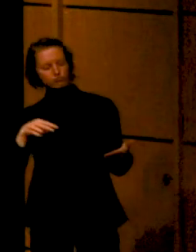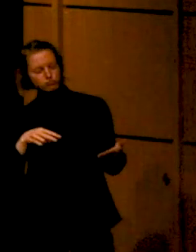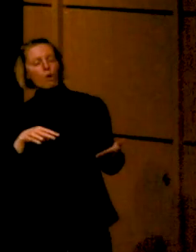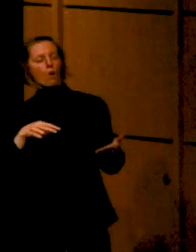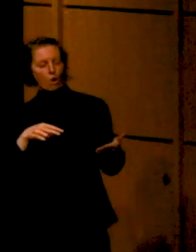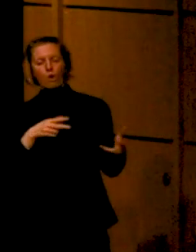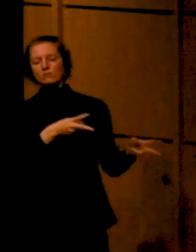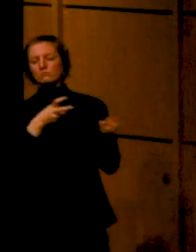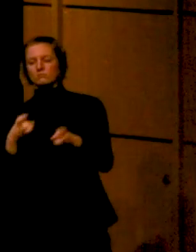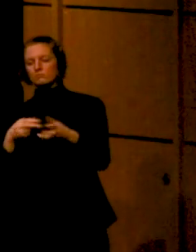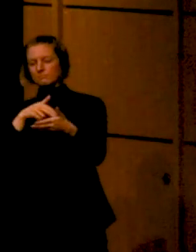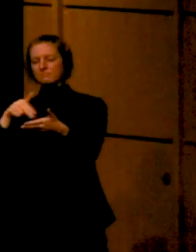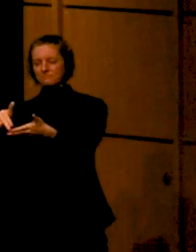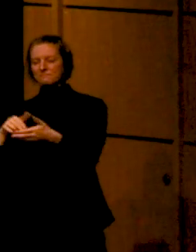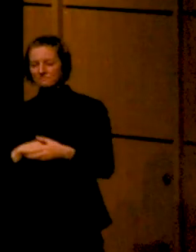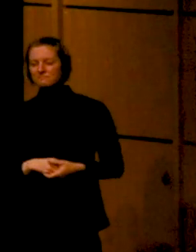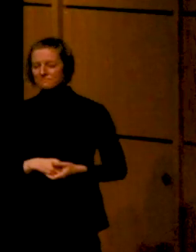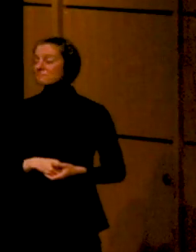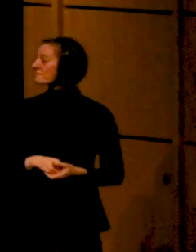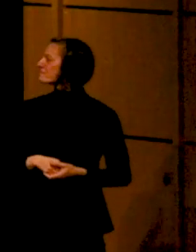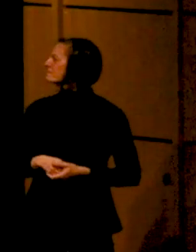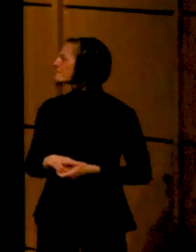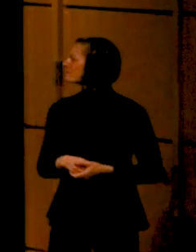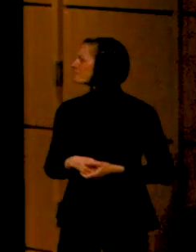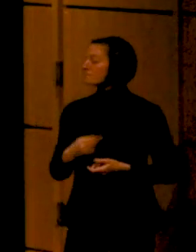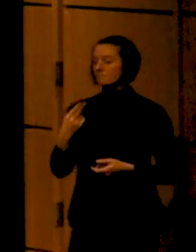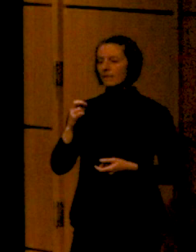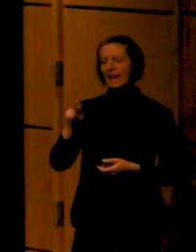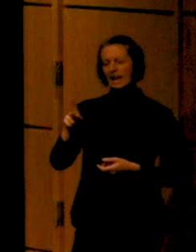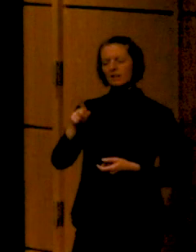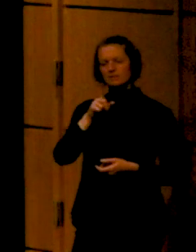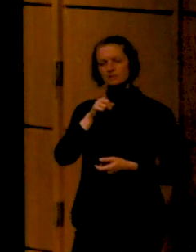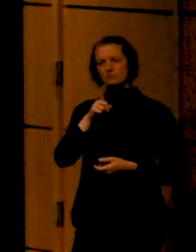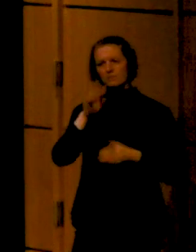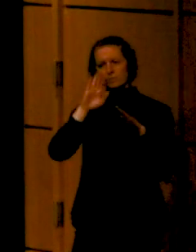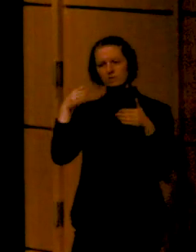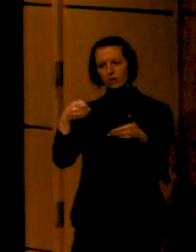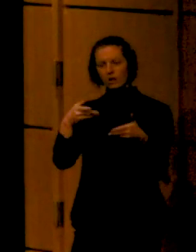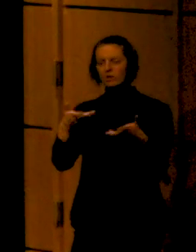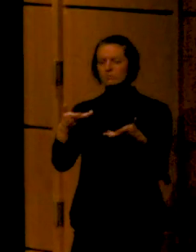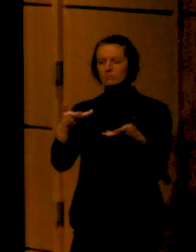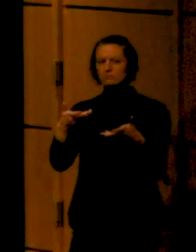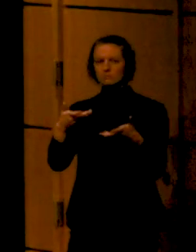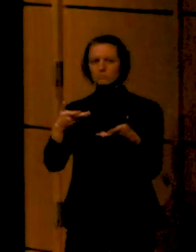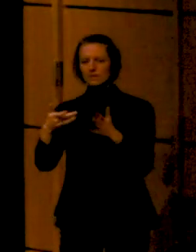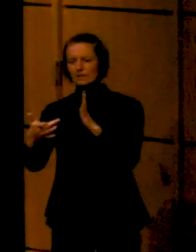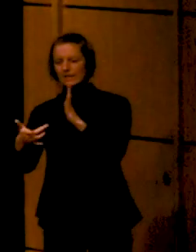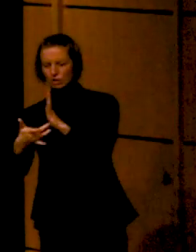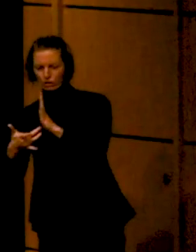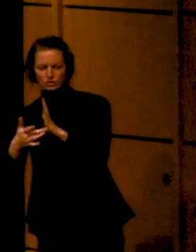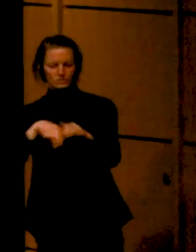Henk is very interested in the interaction between nature and technology.